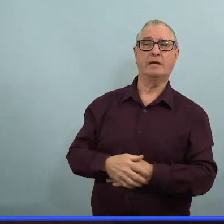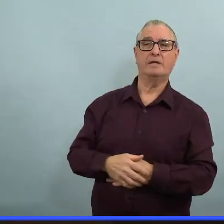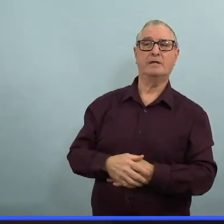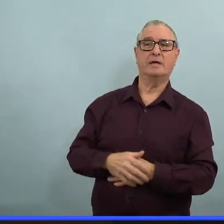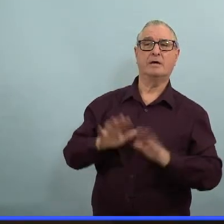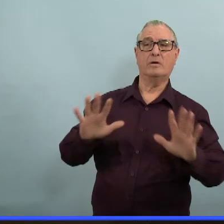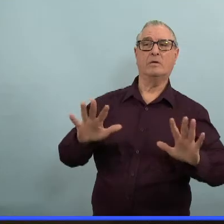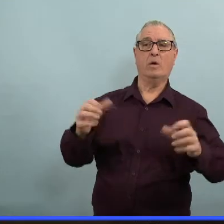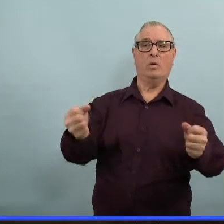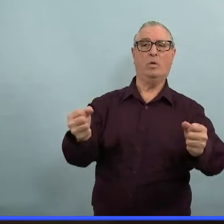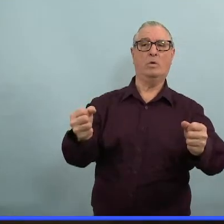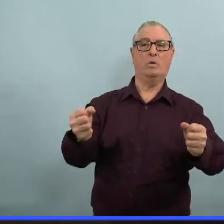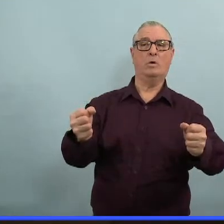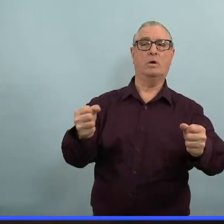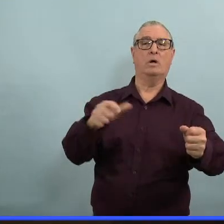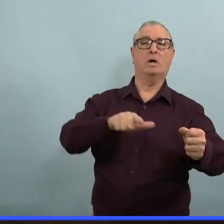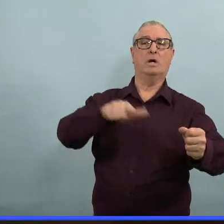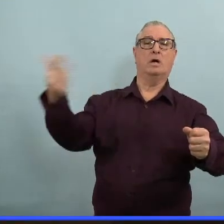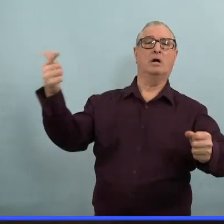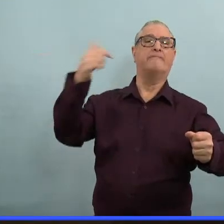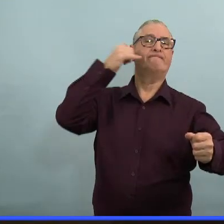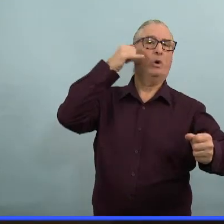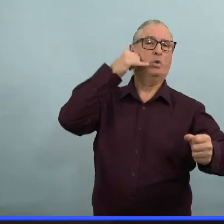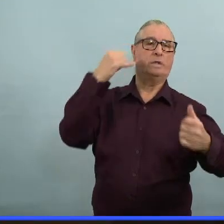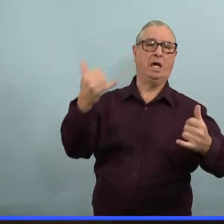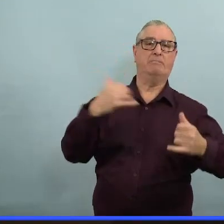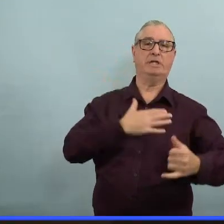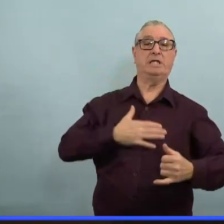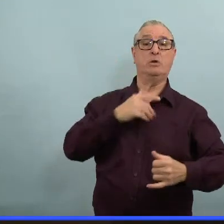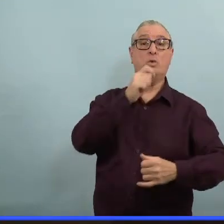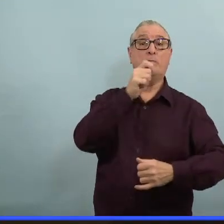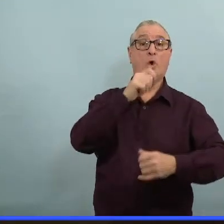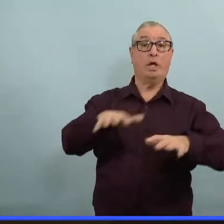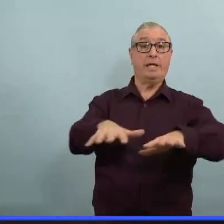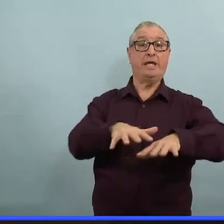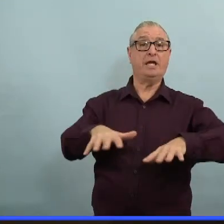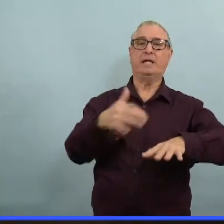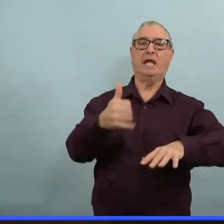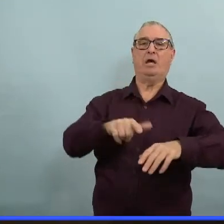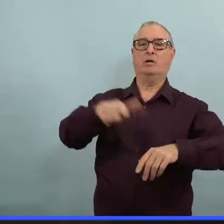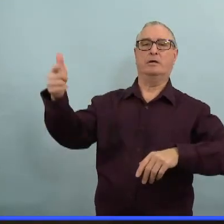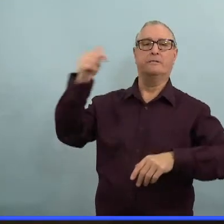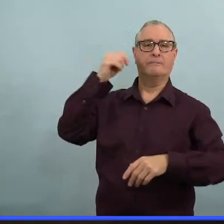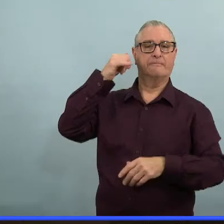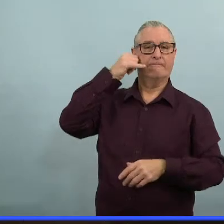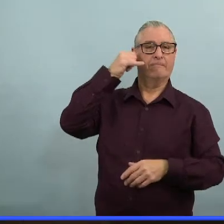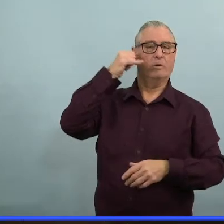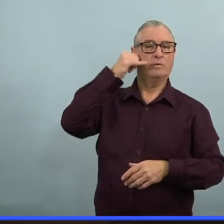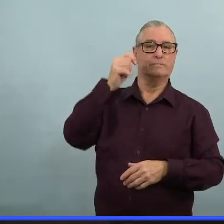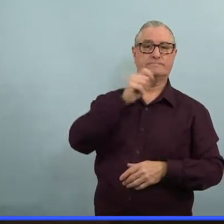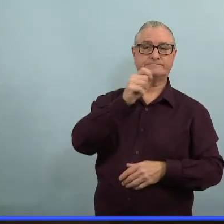thank you a reminder to our reporters on the line you will have one preliminary and one